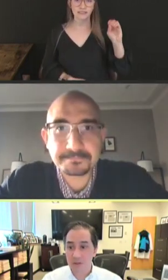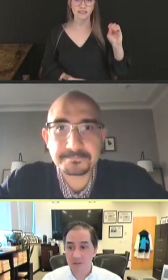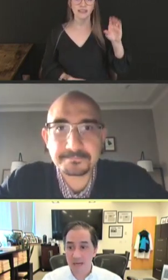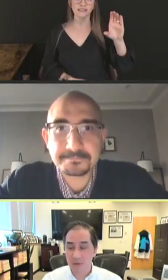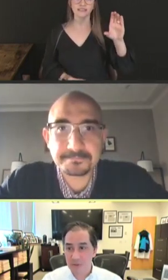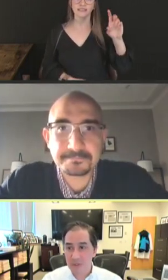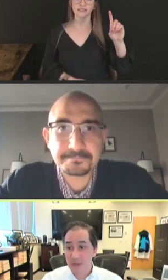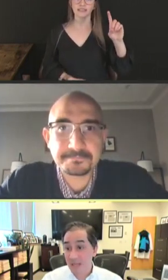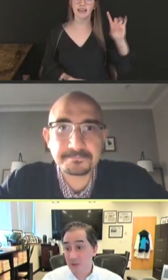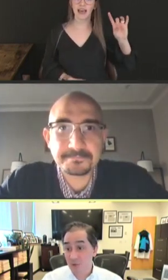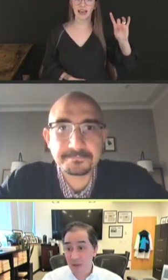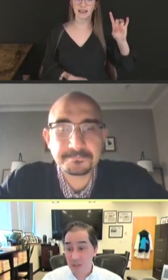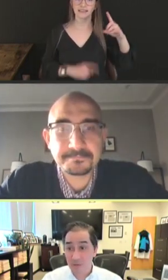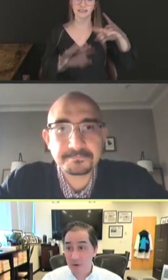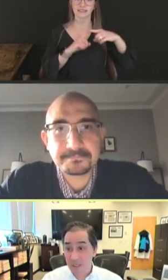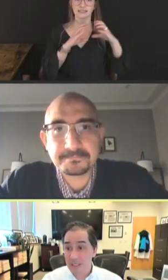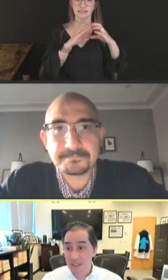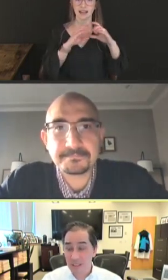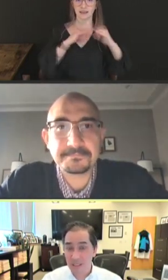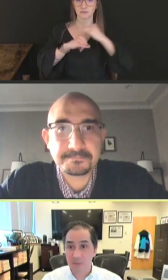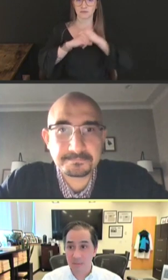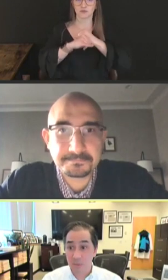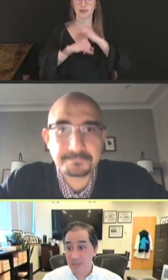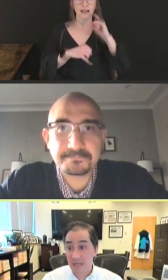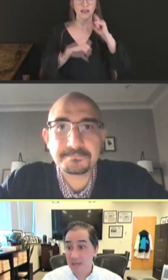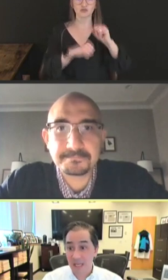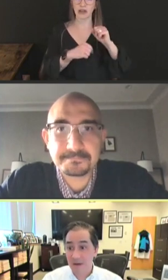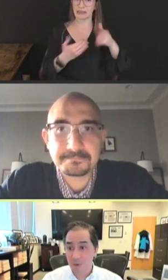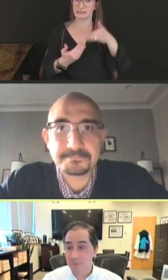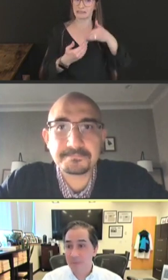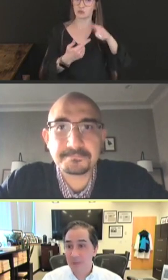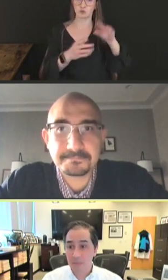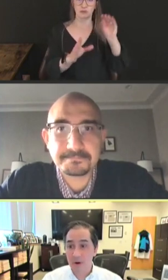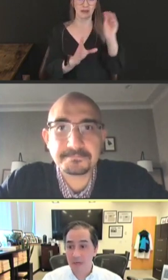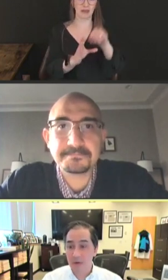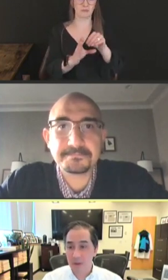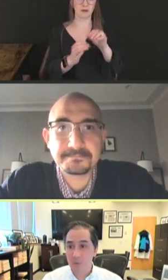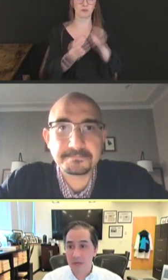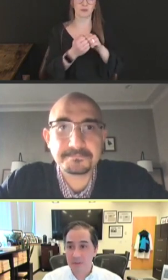to the virus. That's a strategy very easy to implement with any platform, mRNA or otherwise,